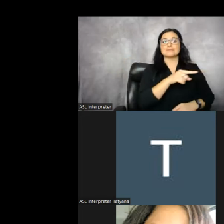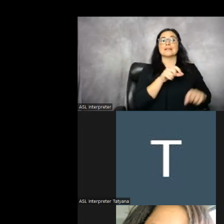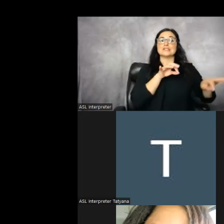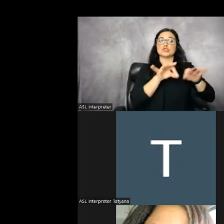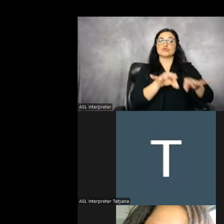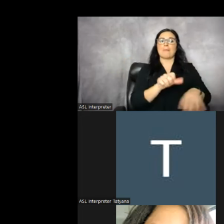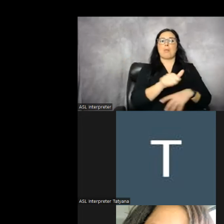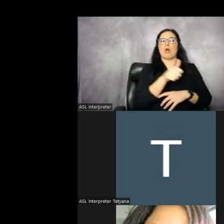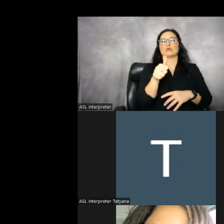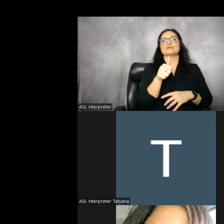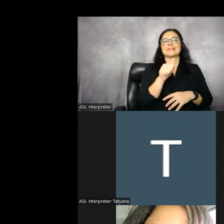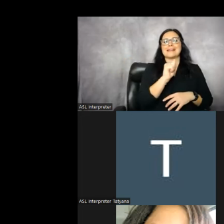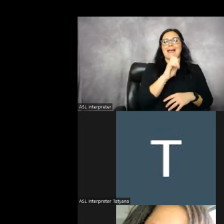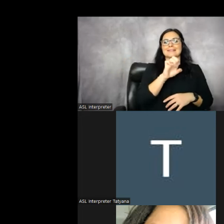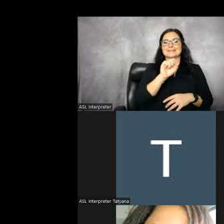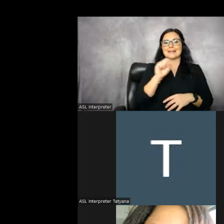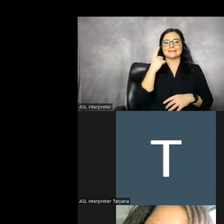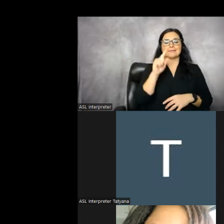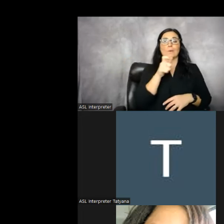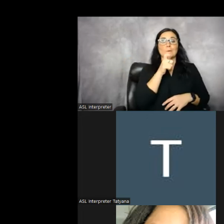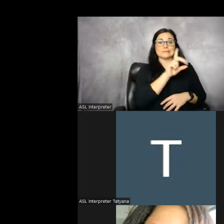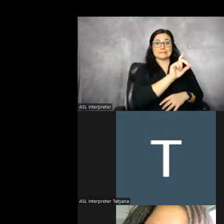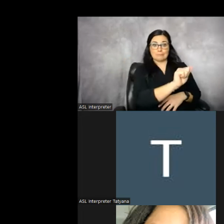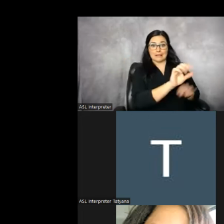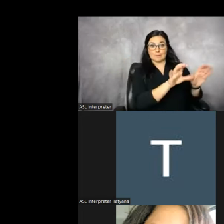for disability groups that may be affected by the barriers.